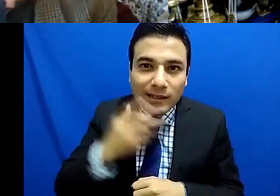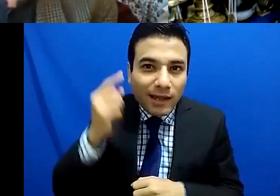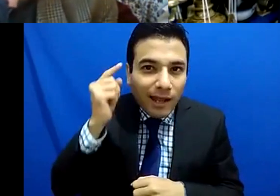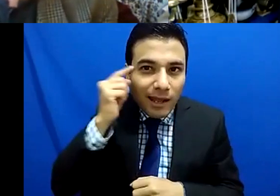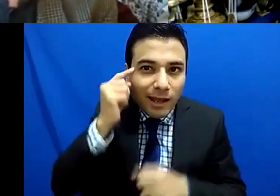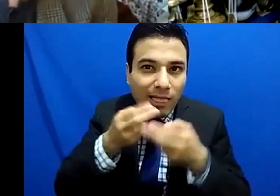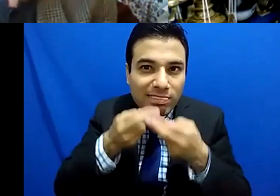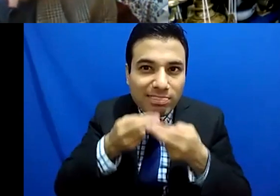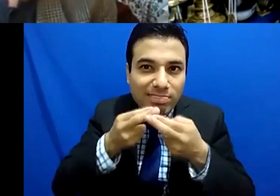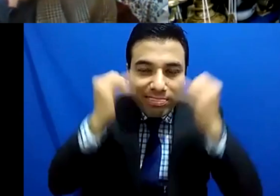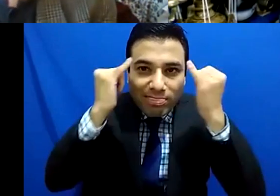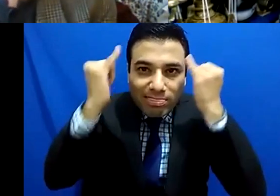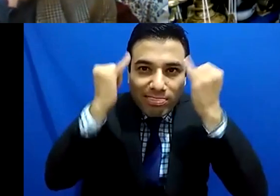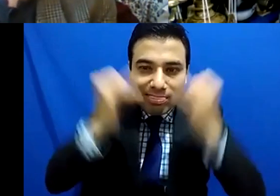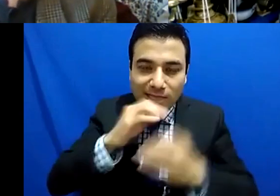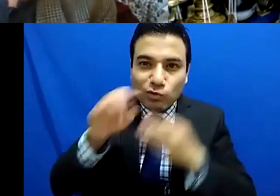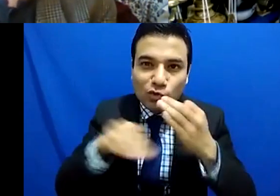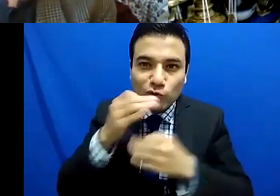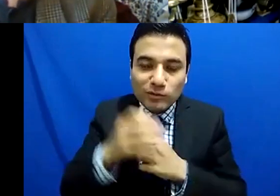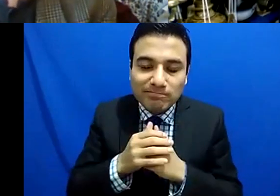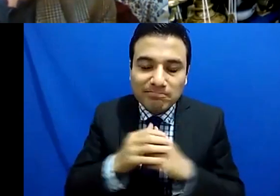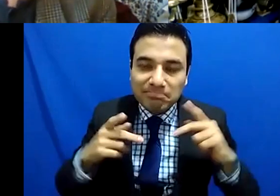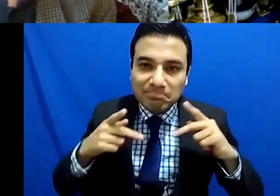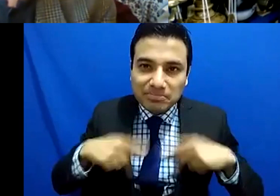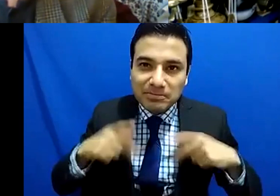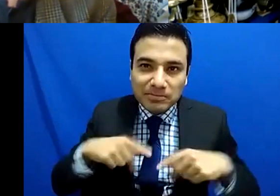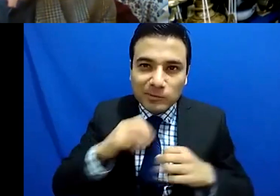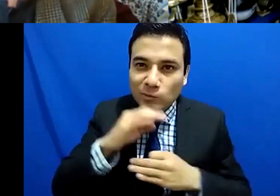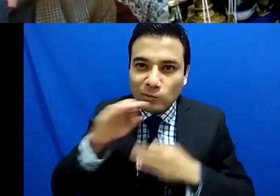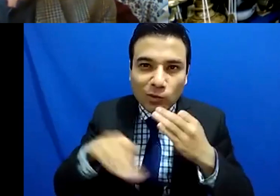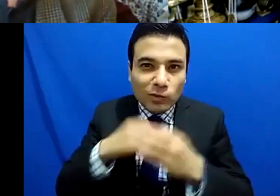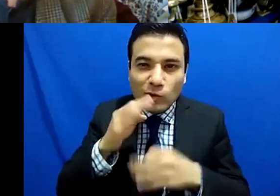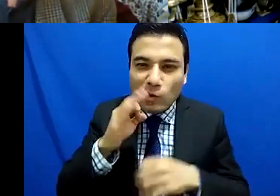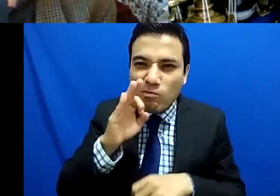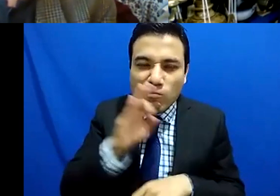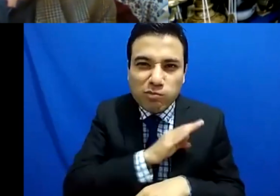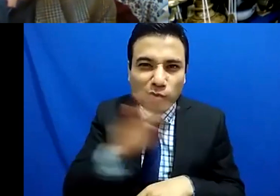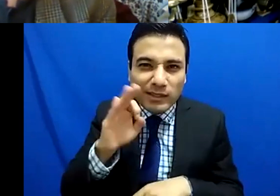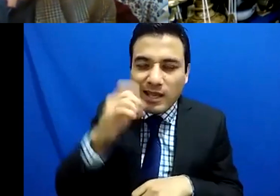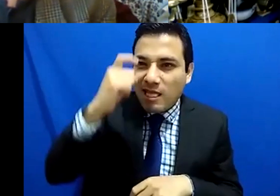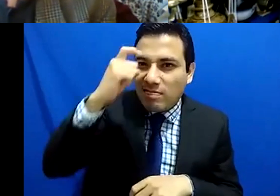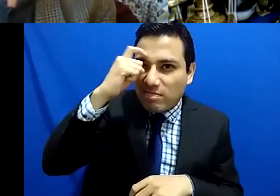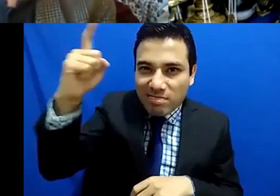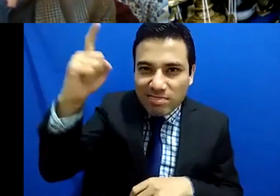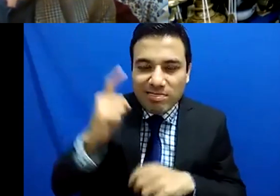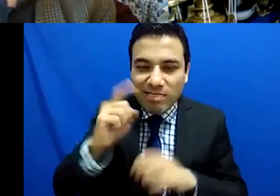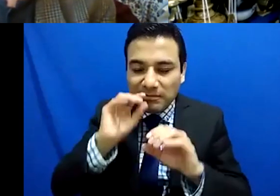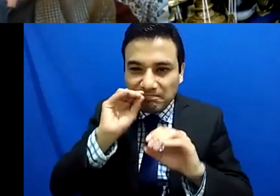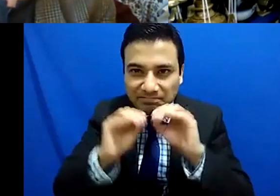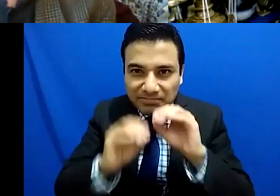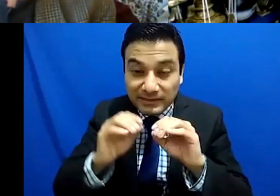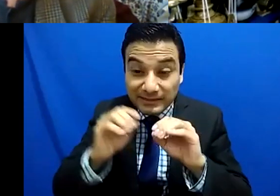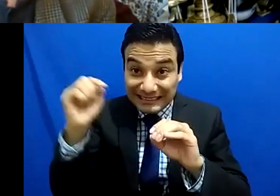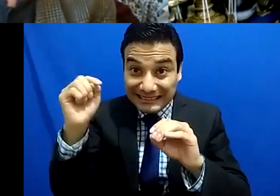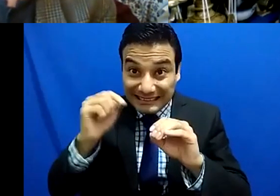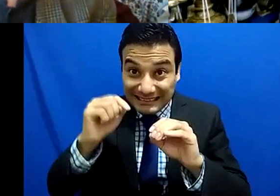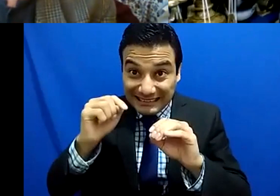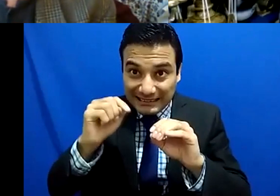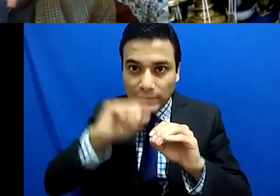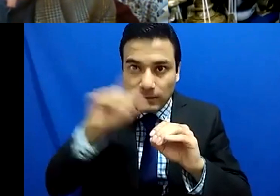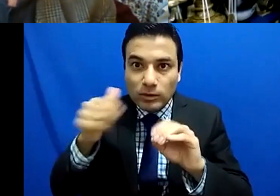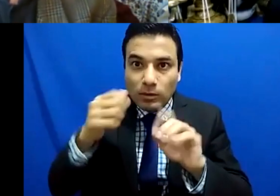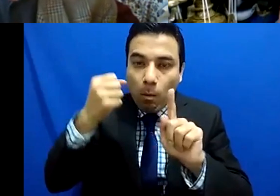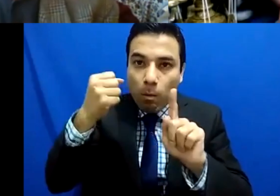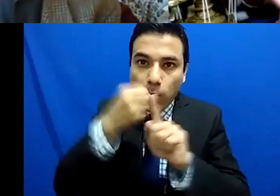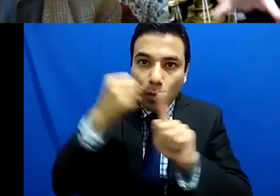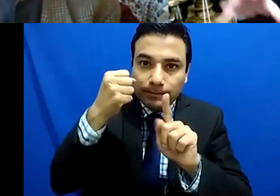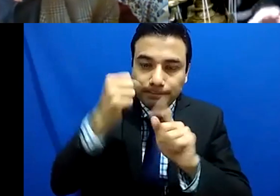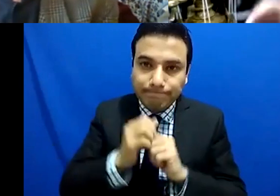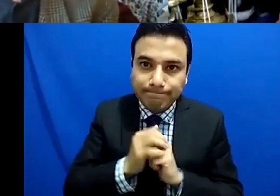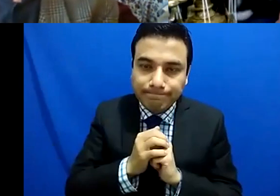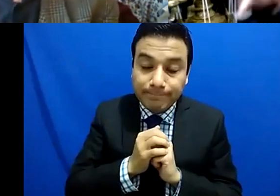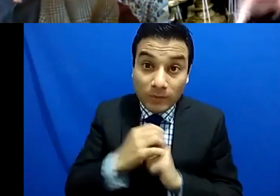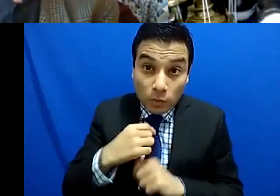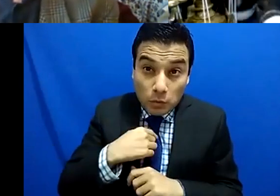capable of reaching out of creating an impact so, I really don't feel that we can begin to dissect